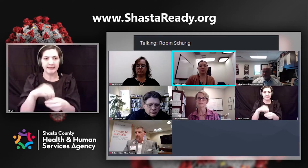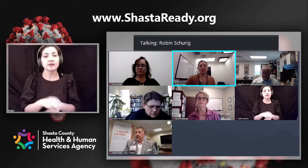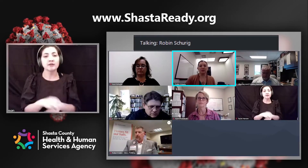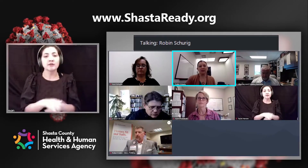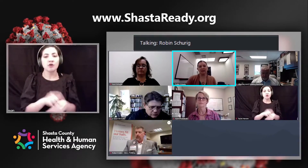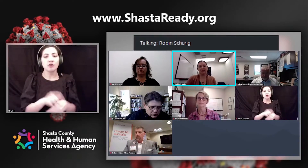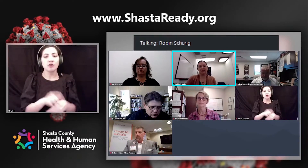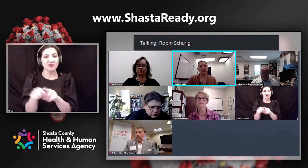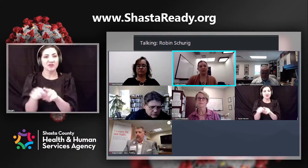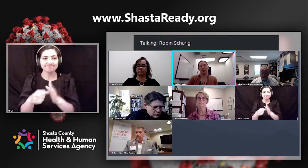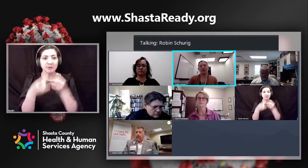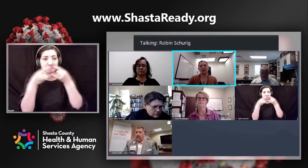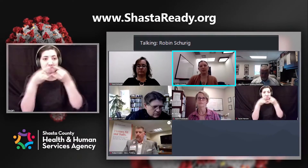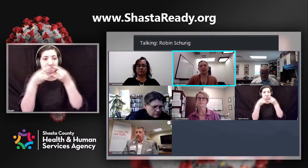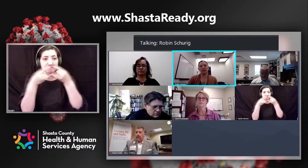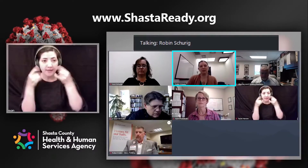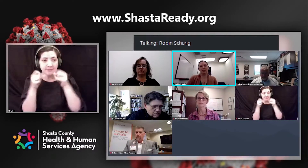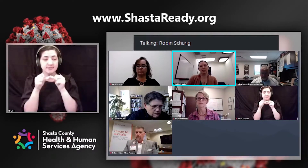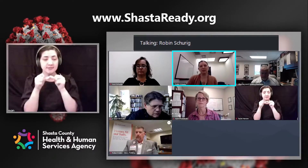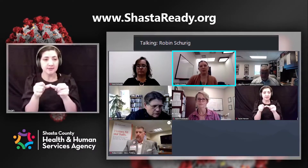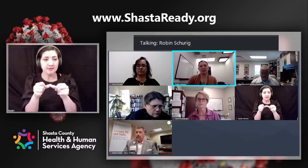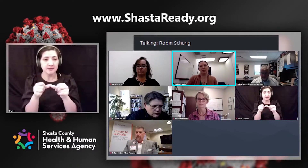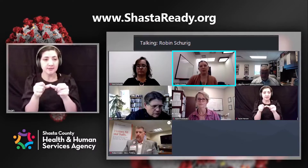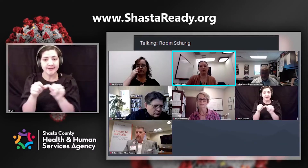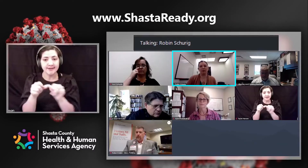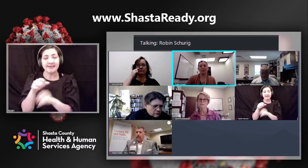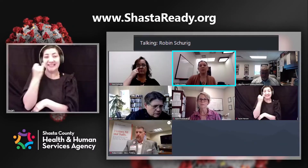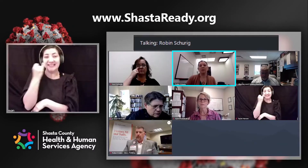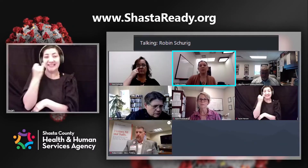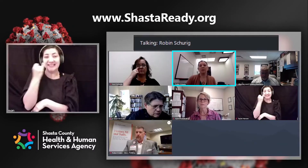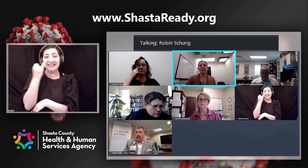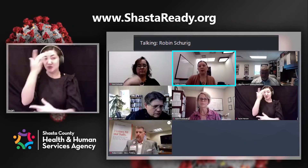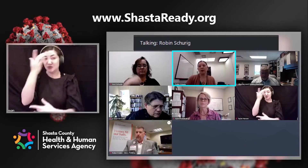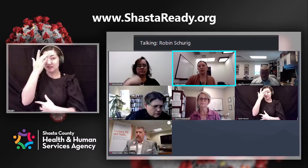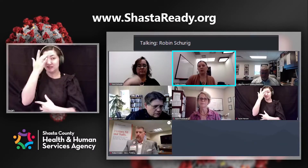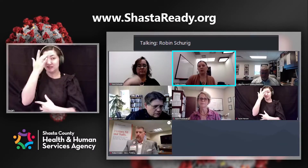tested if you're sick or have been exposed to someone with COVID or if you interact with